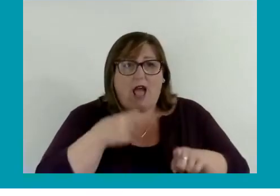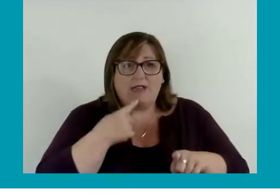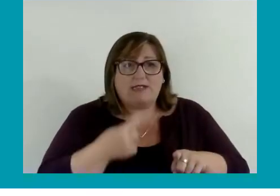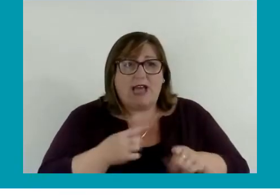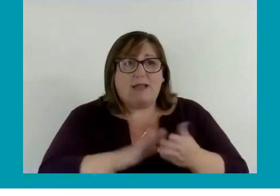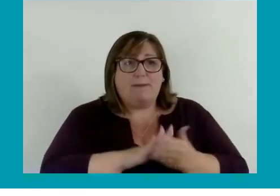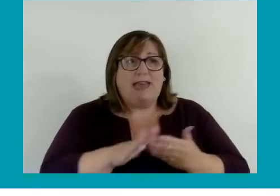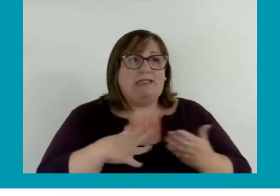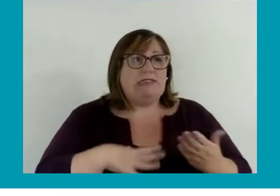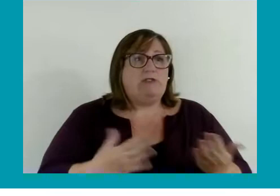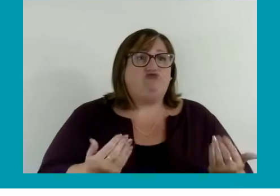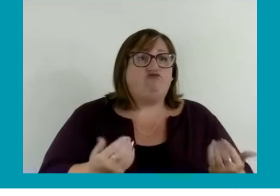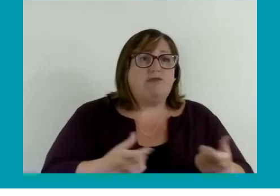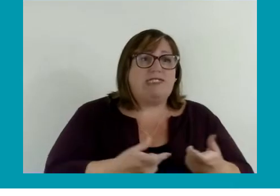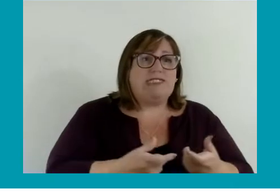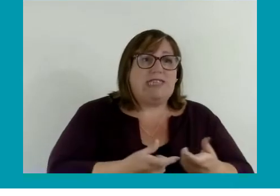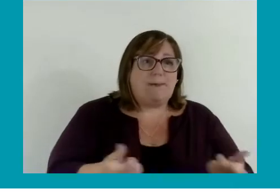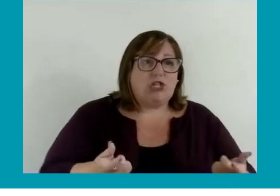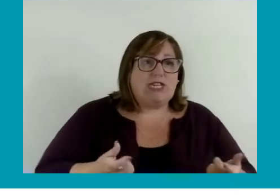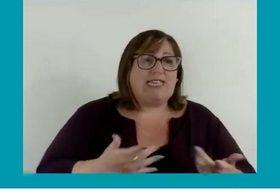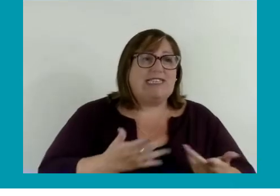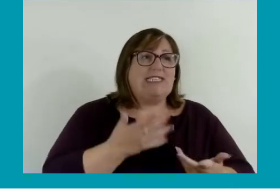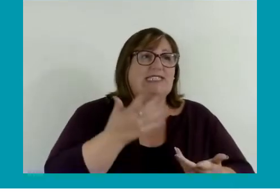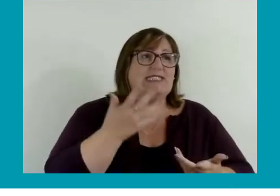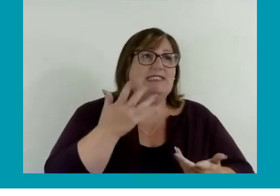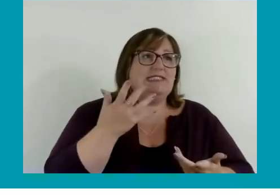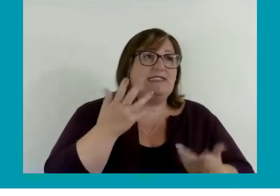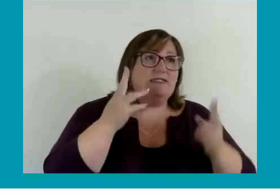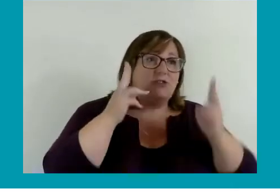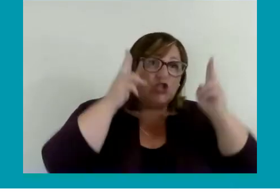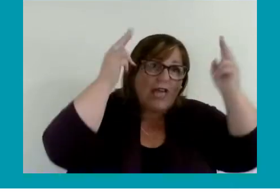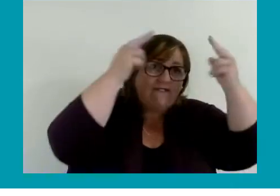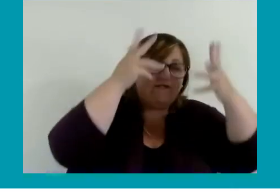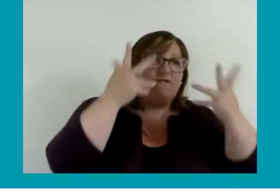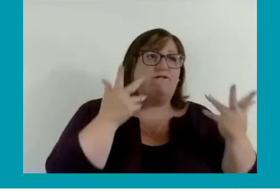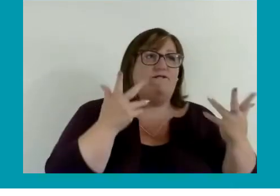we need housekeepers, we need chefs, all sorts of roles that you wouldn't necessarily think